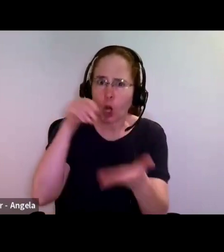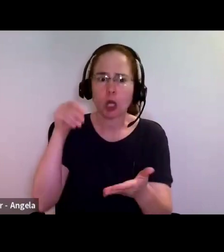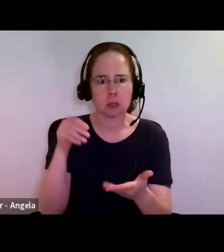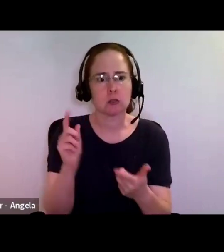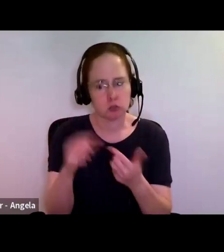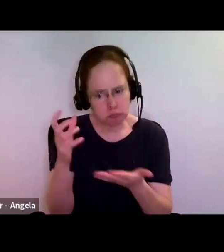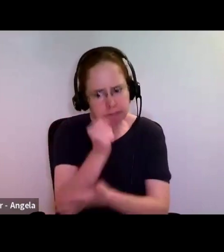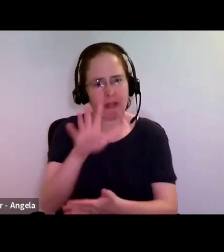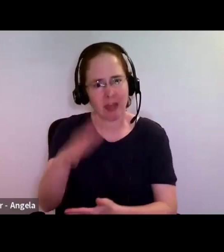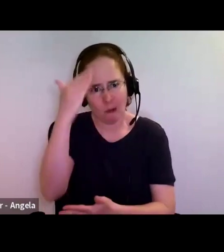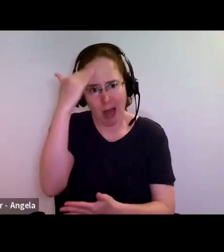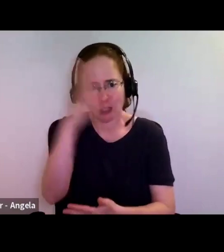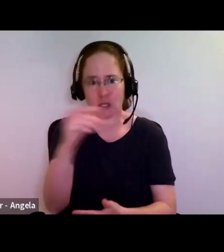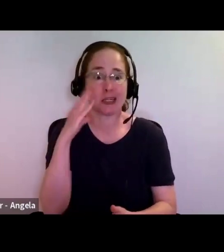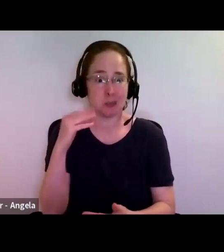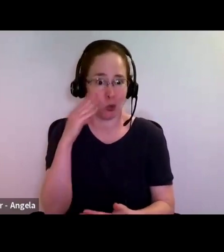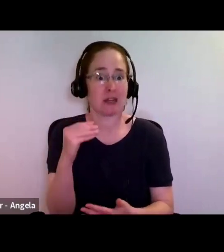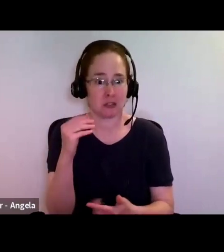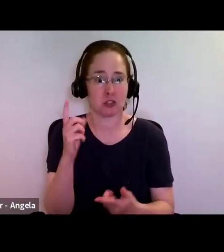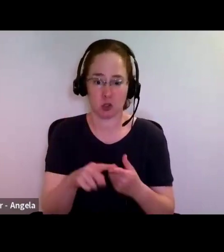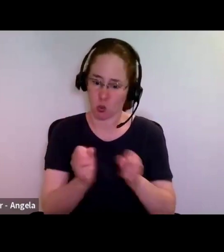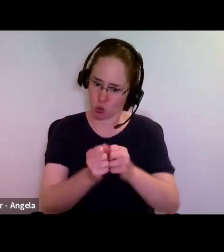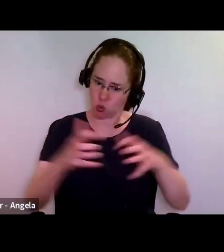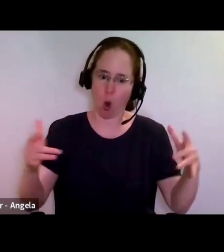that knowledge and experience to grow this effort and bring more